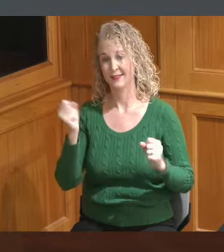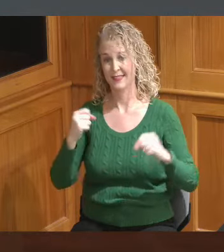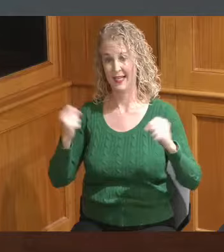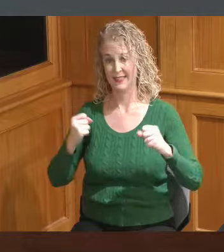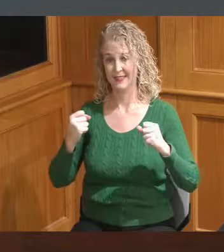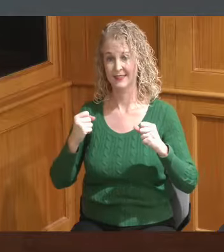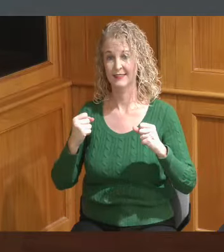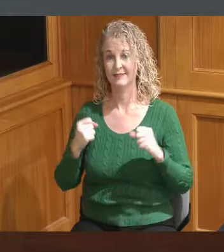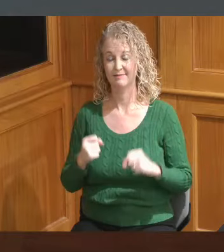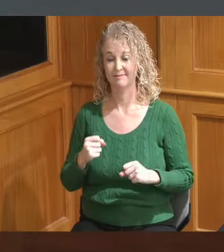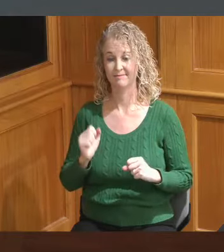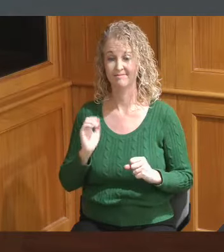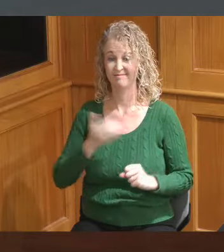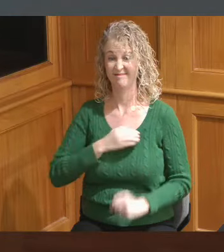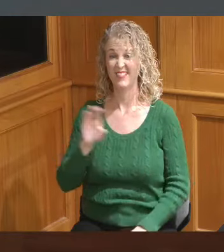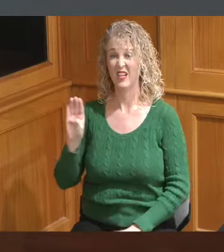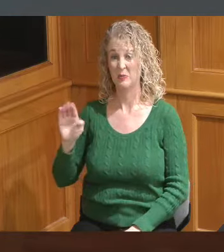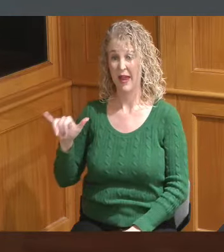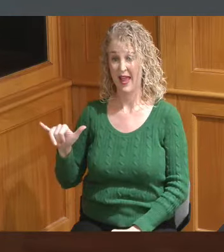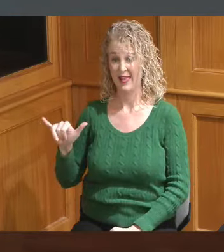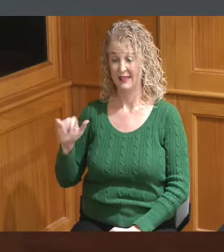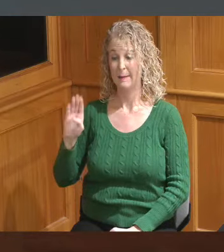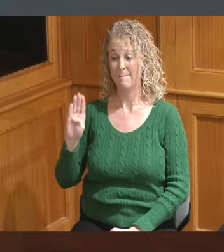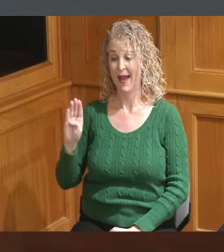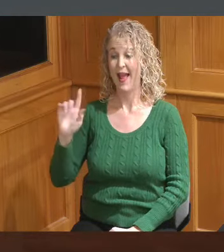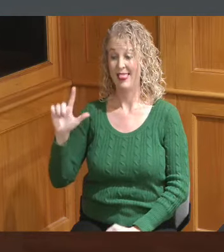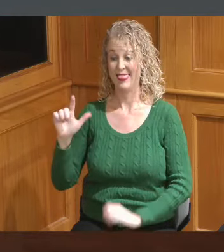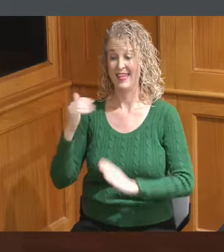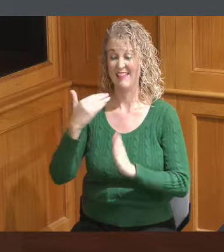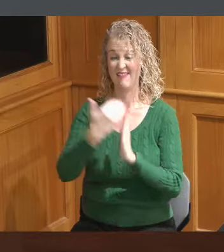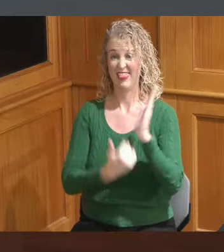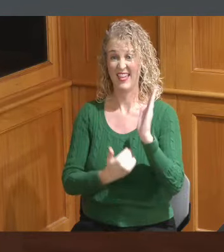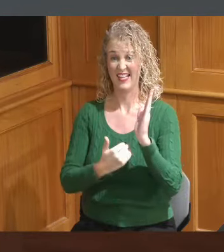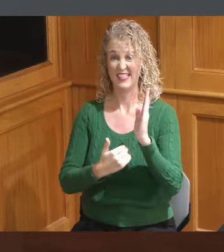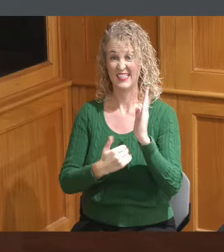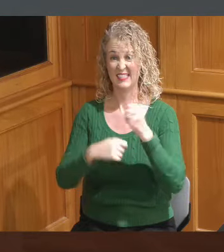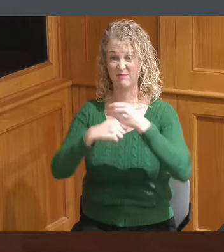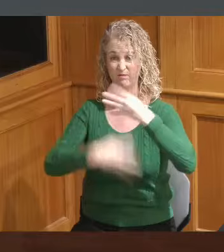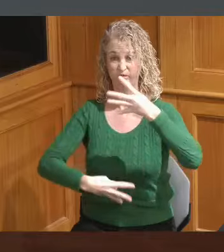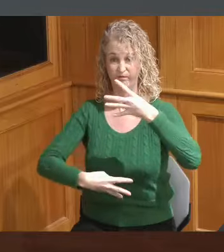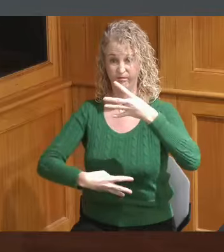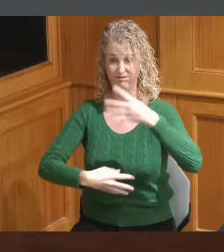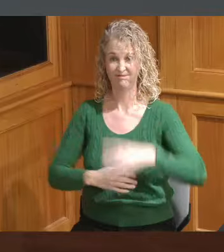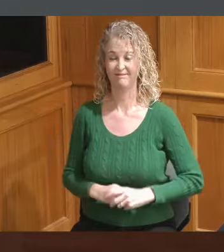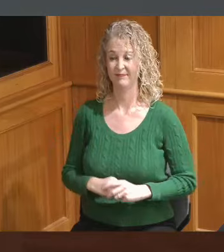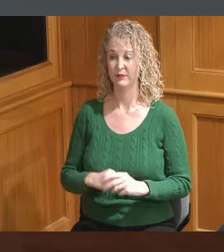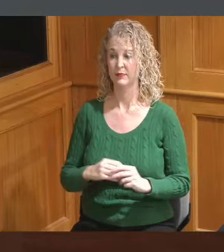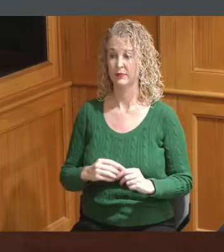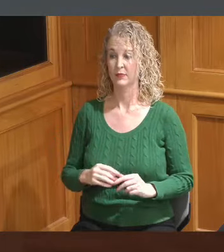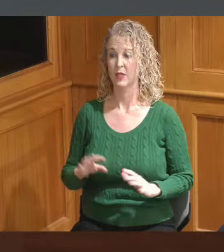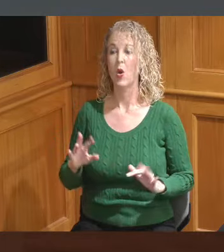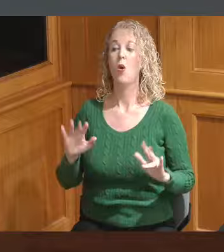we do have a substantive leave list, today, which I will get into. the first item, actually,